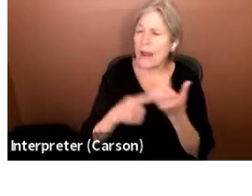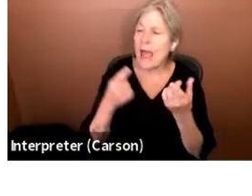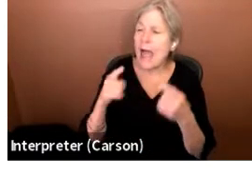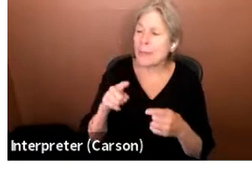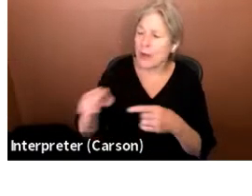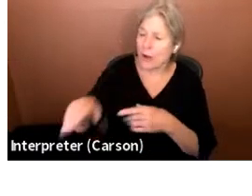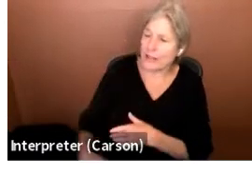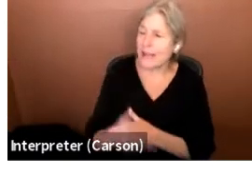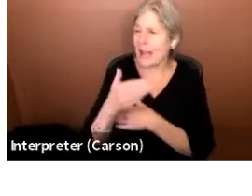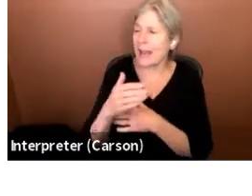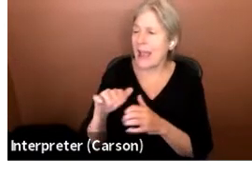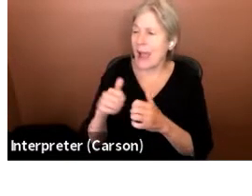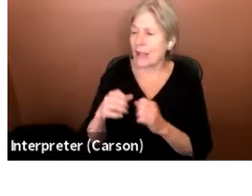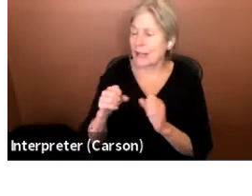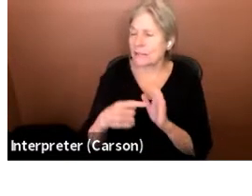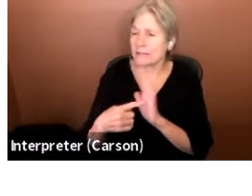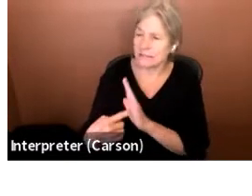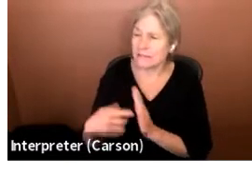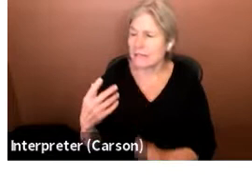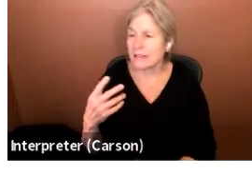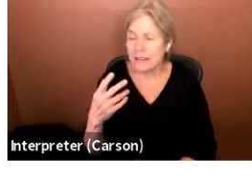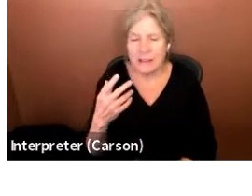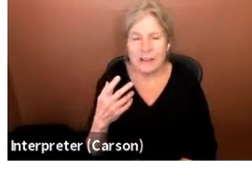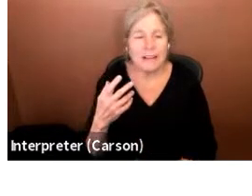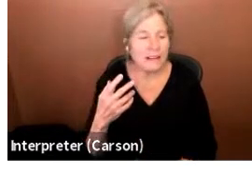activity through the traces in the next day.